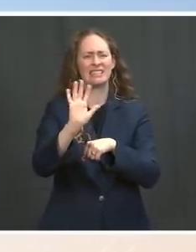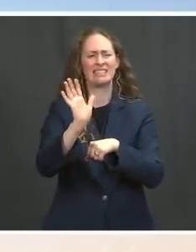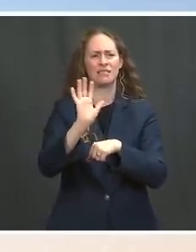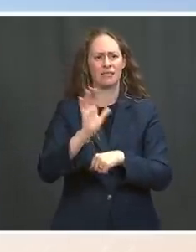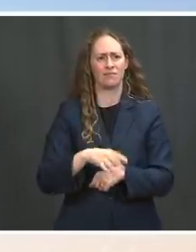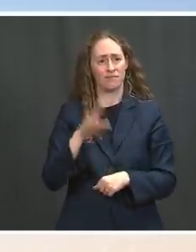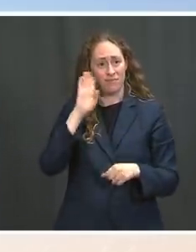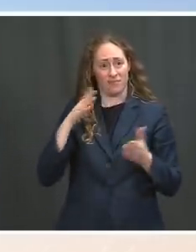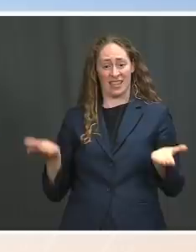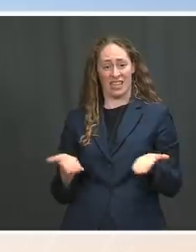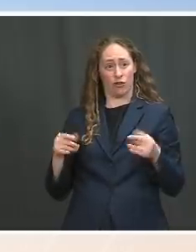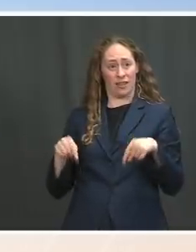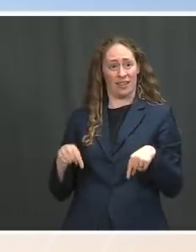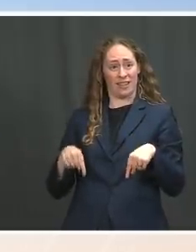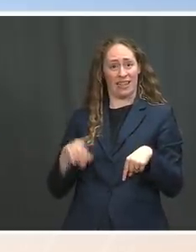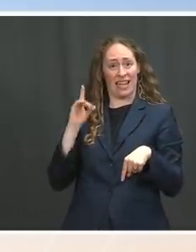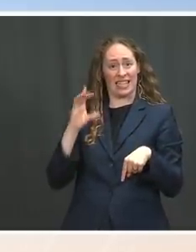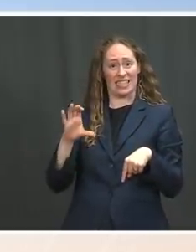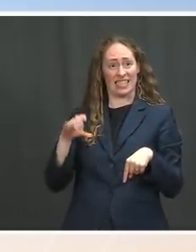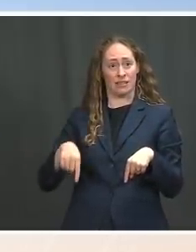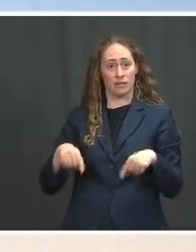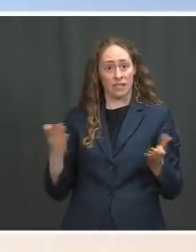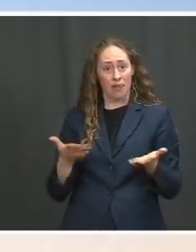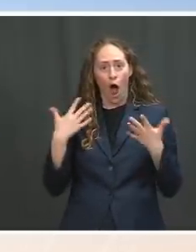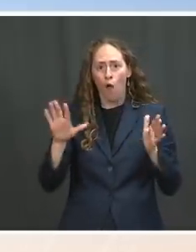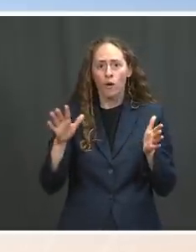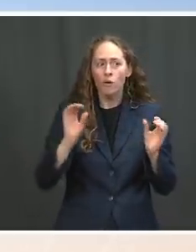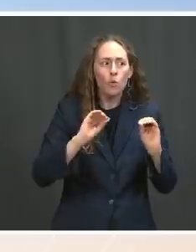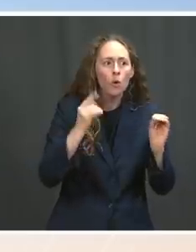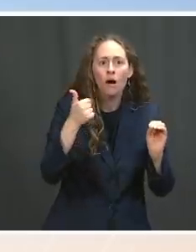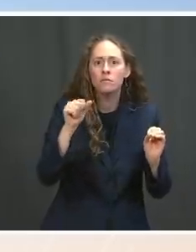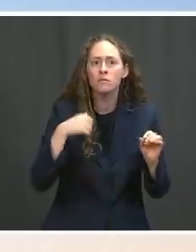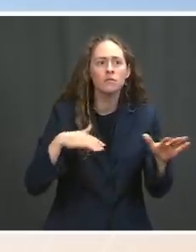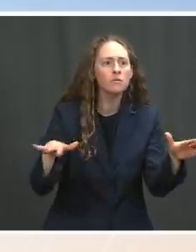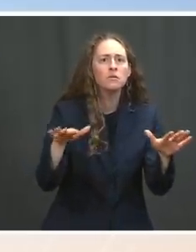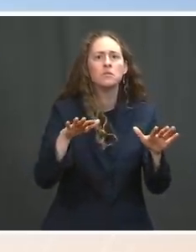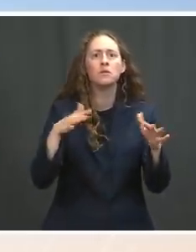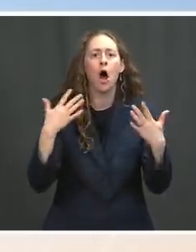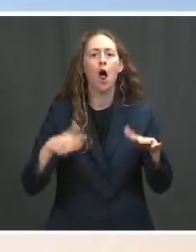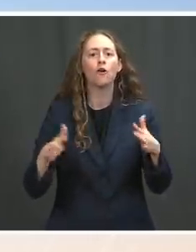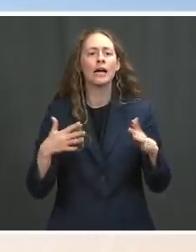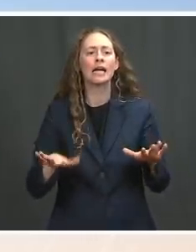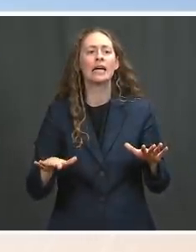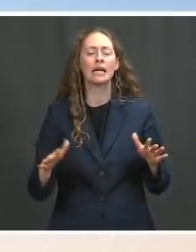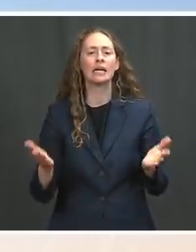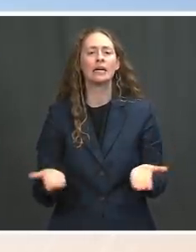restore the flow if the company is unable to do it themselves? Secretary Buttigieg: So, I've not heard anything along those lines.